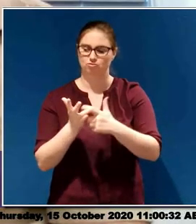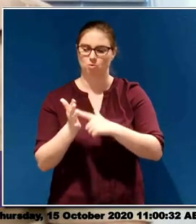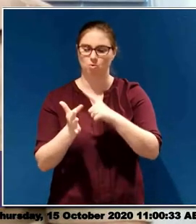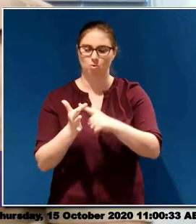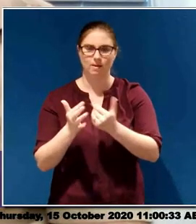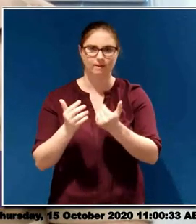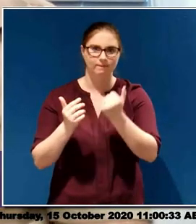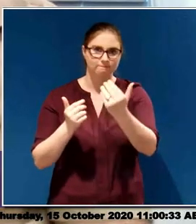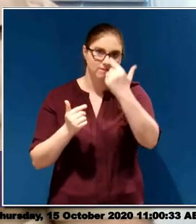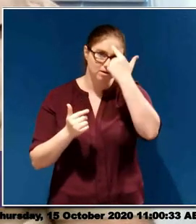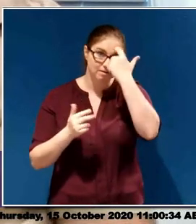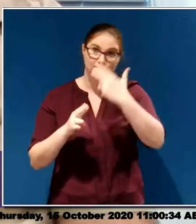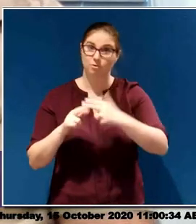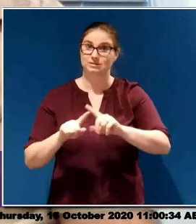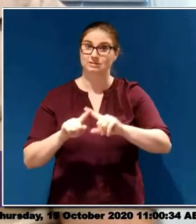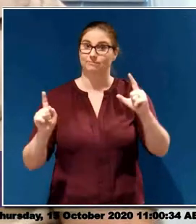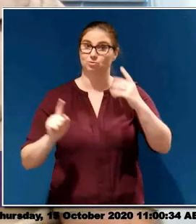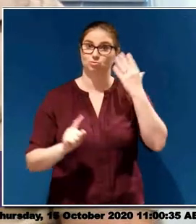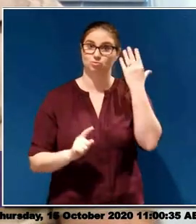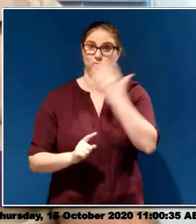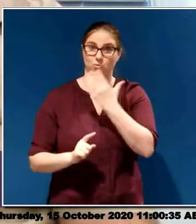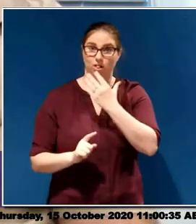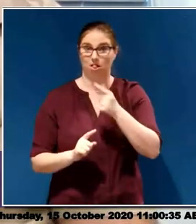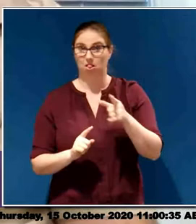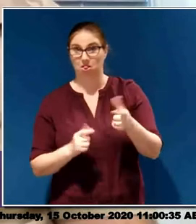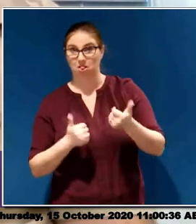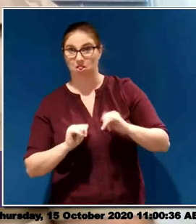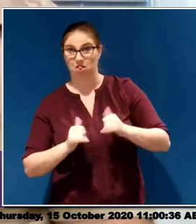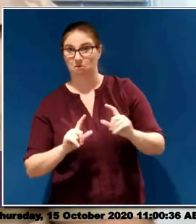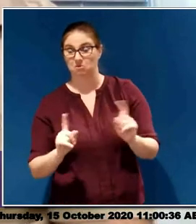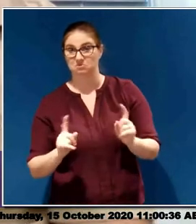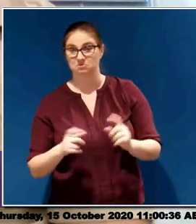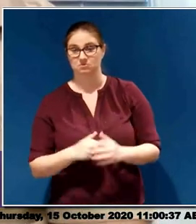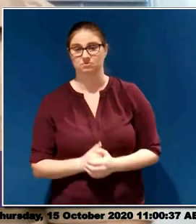The second school. That was a wonderful school.